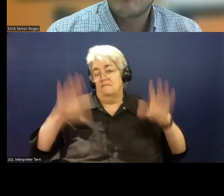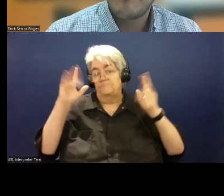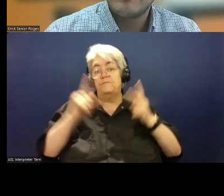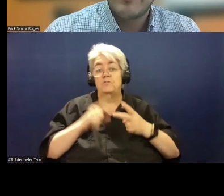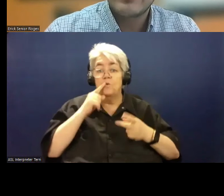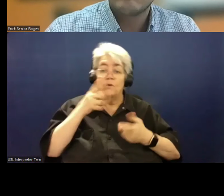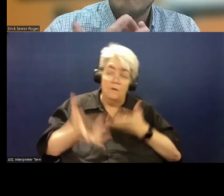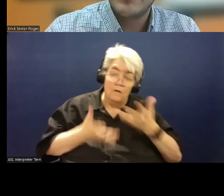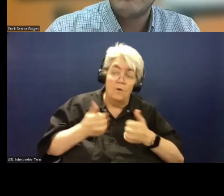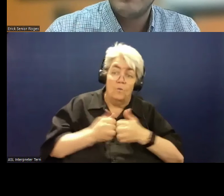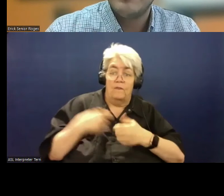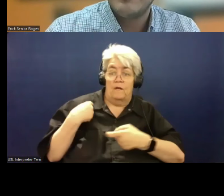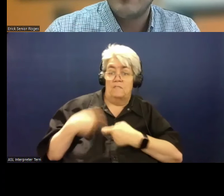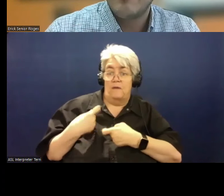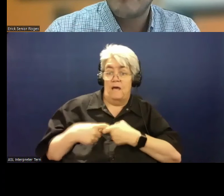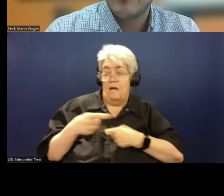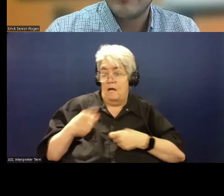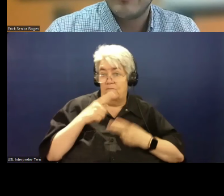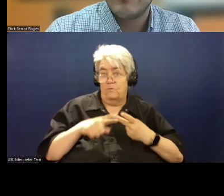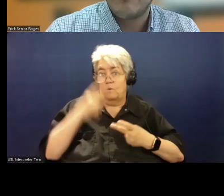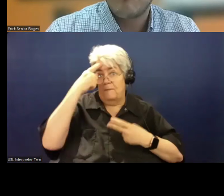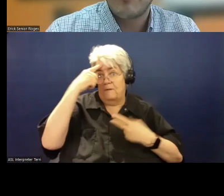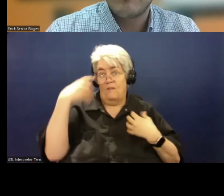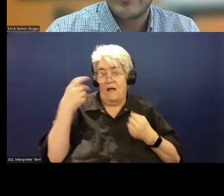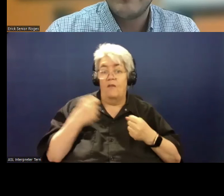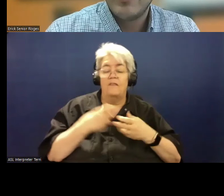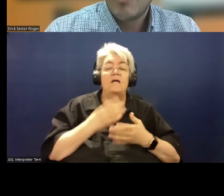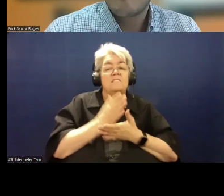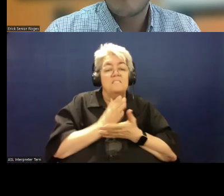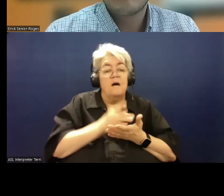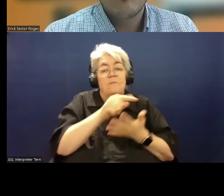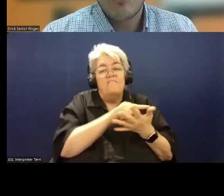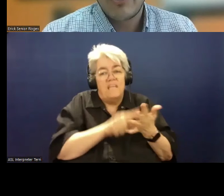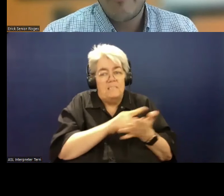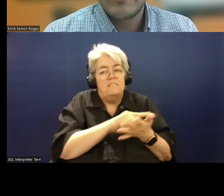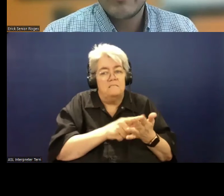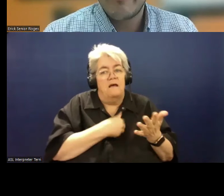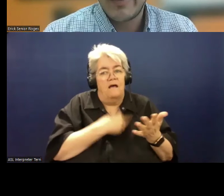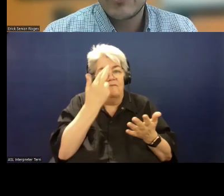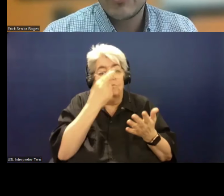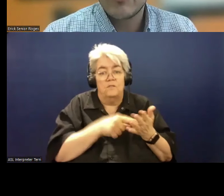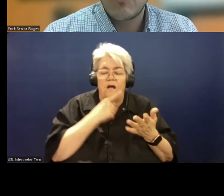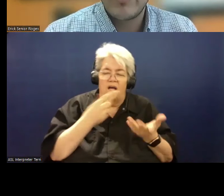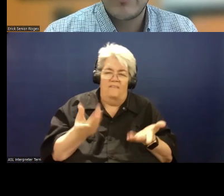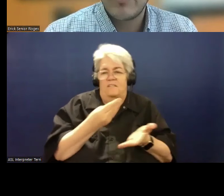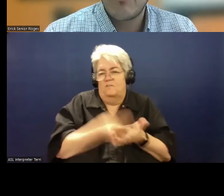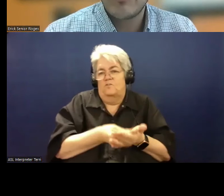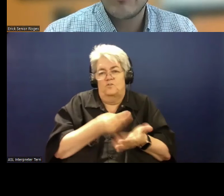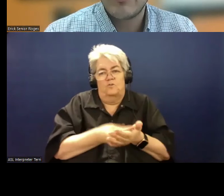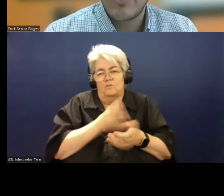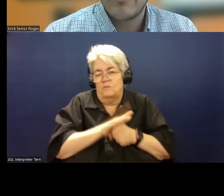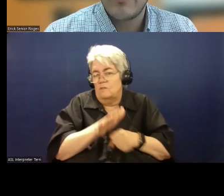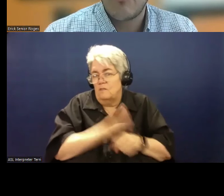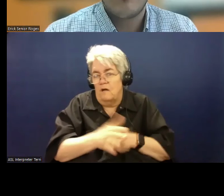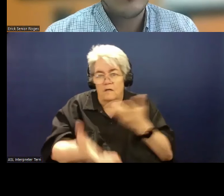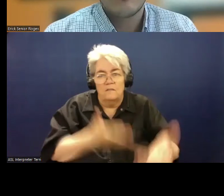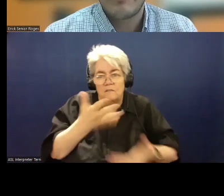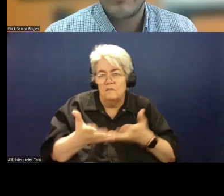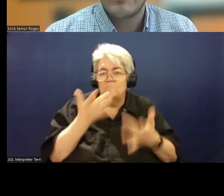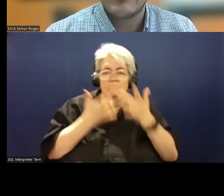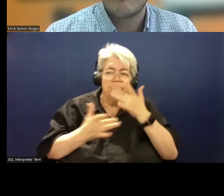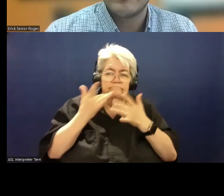SOME OF THESE FACTORS MAY BE IN THE FOREFRONT. OF COURSE, ECONOMIC DIFFERENCES (INDISCERNIBLE)